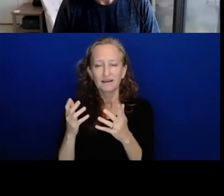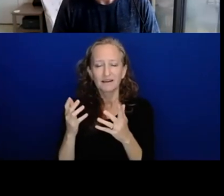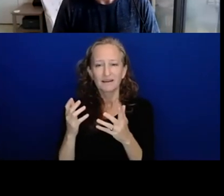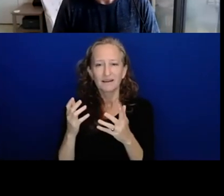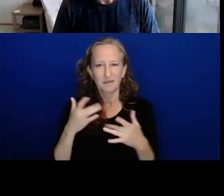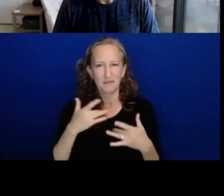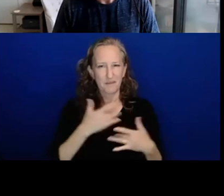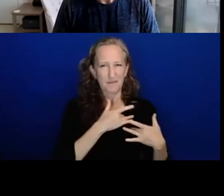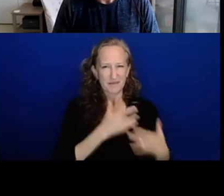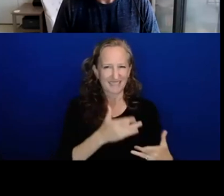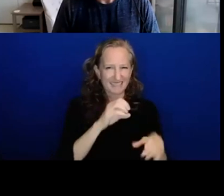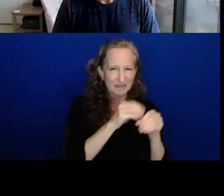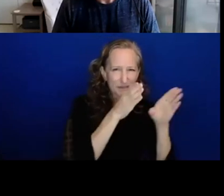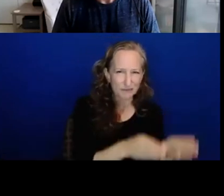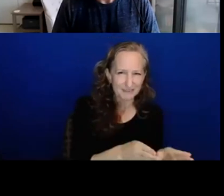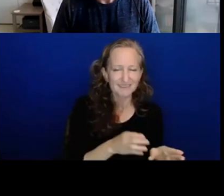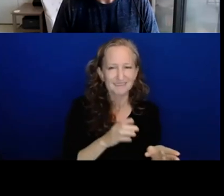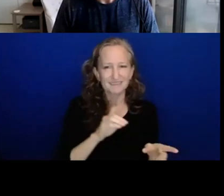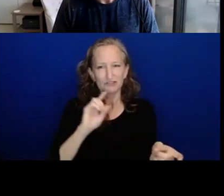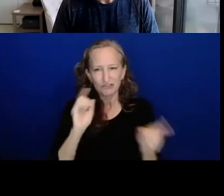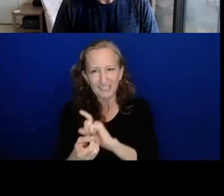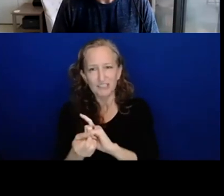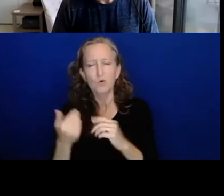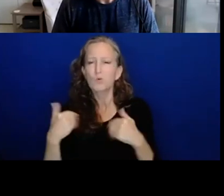it off. We went virtual. And it was a challenge. It was a challenge in many, many ways. But,